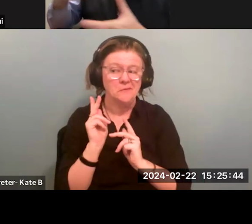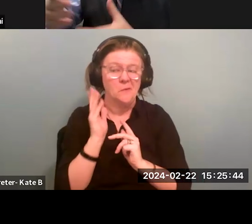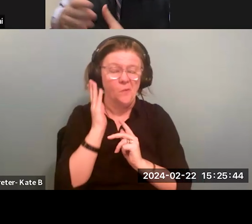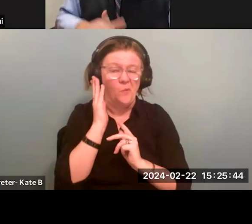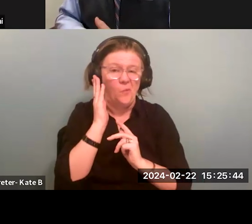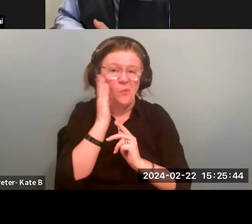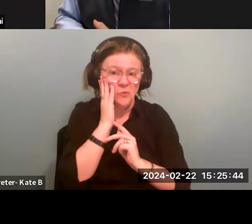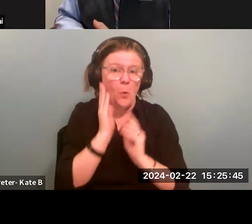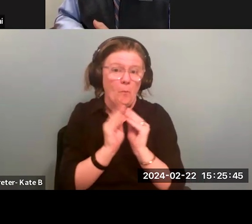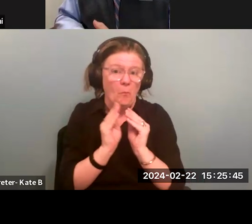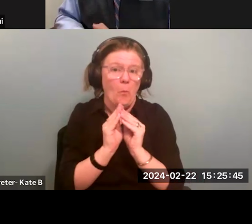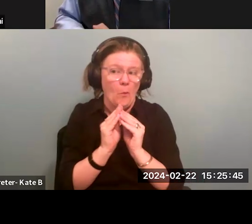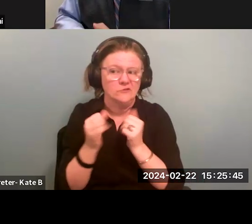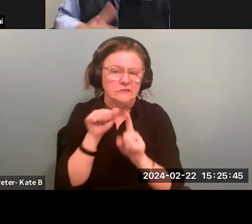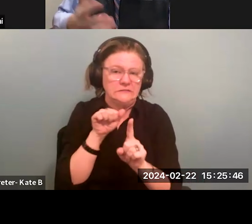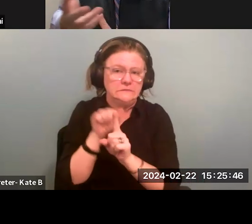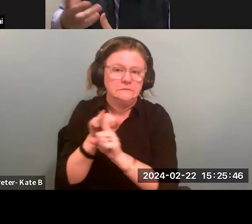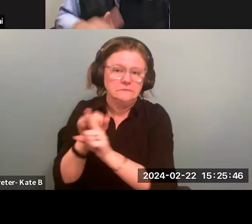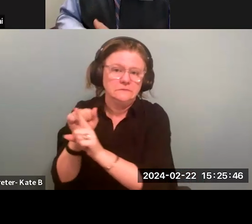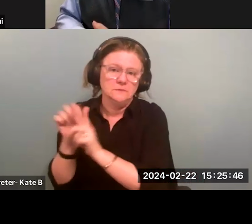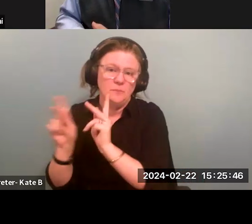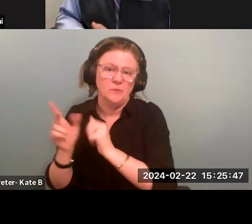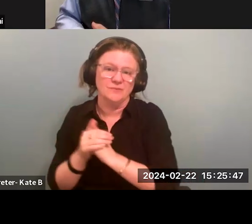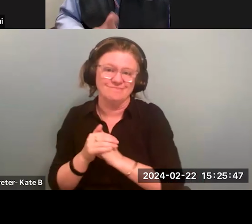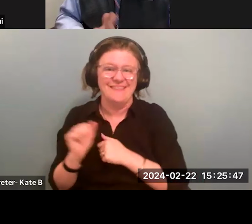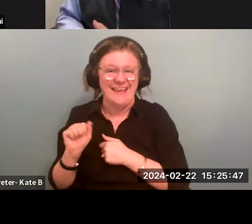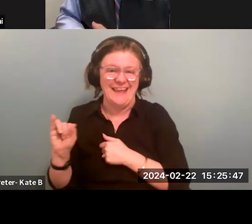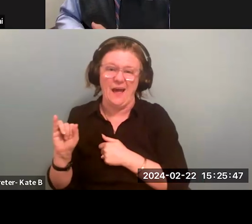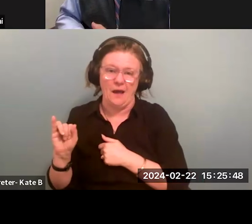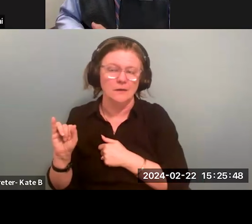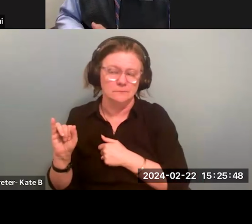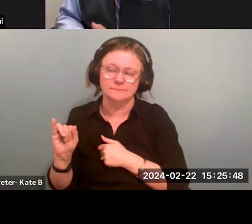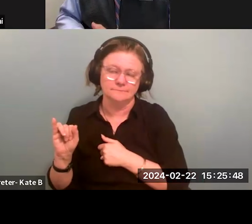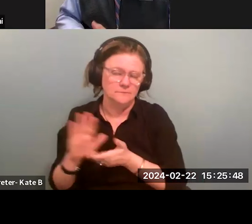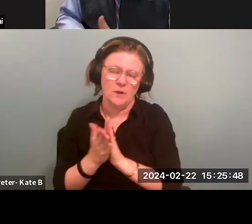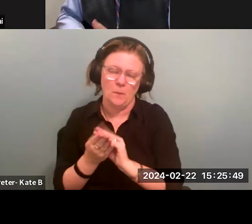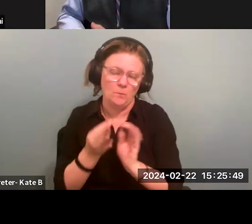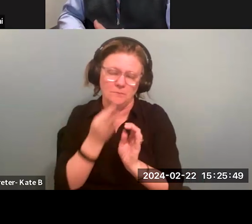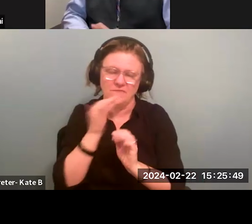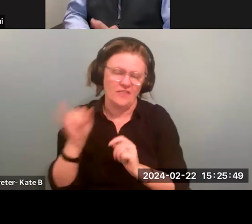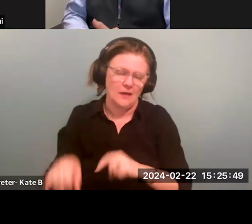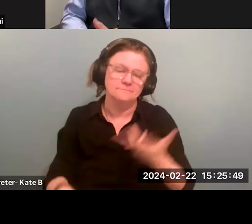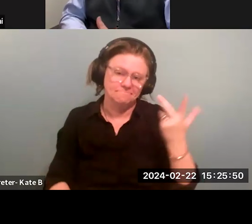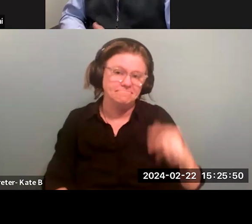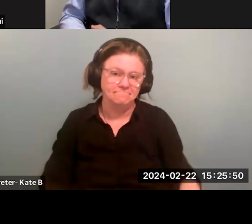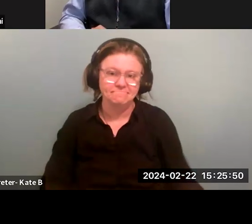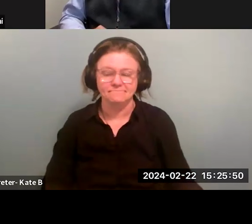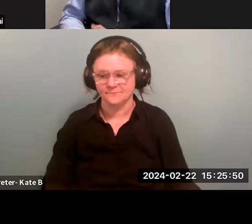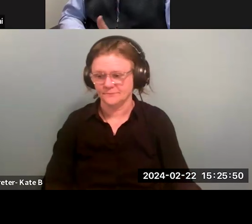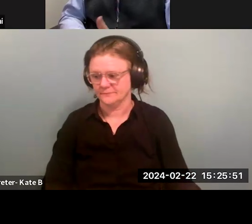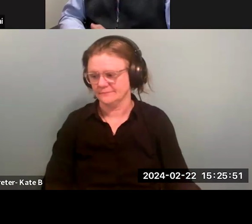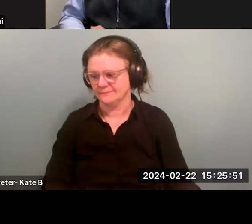to trick us into doing things. And AI will probably help in that regard.